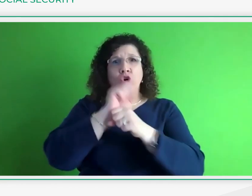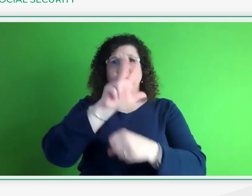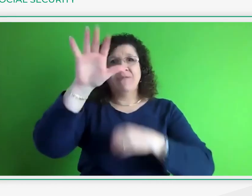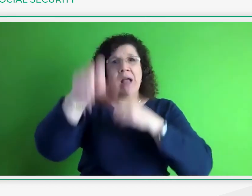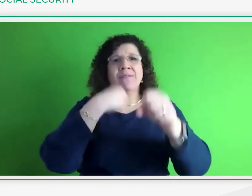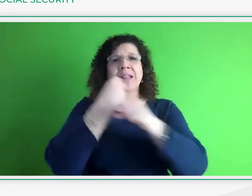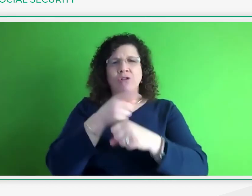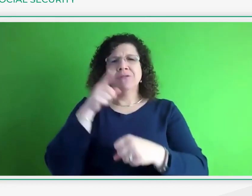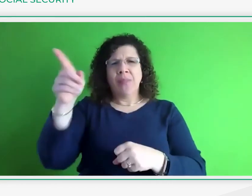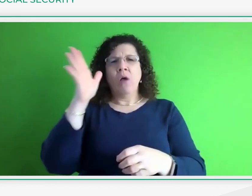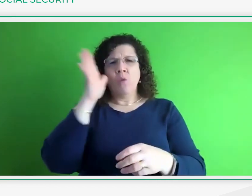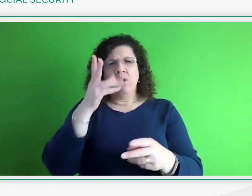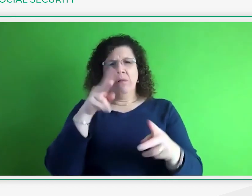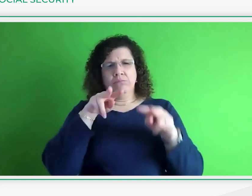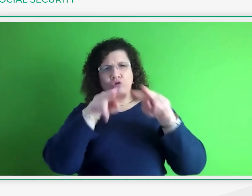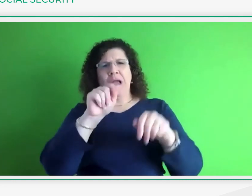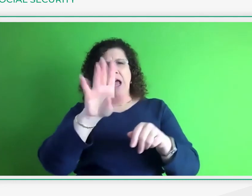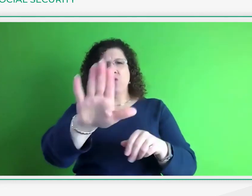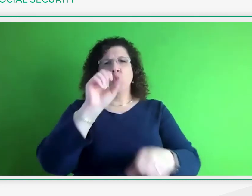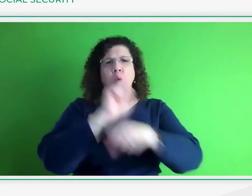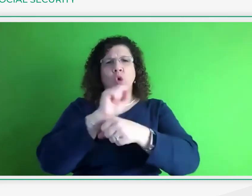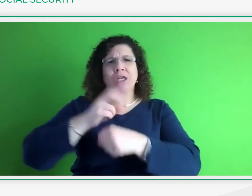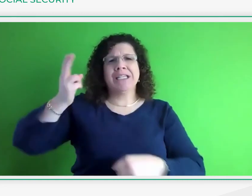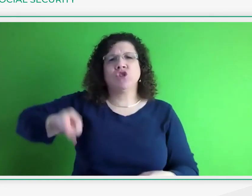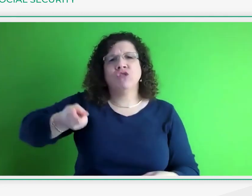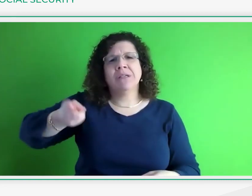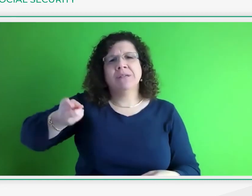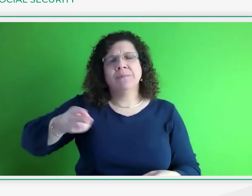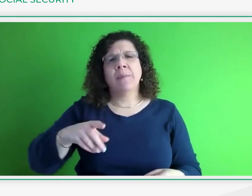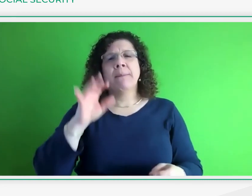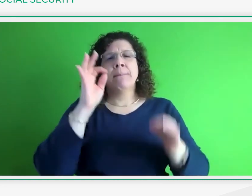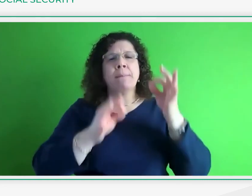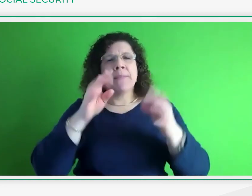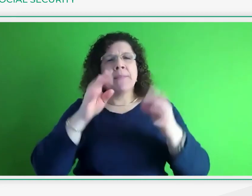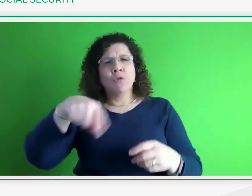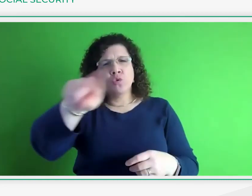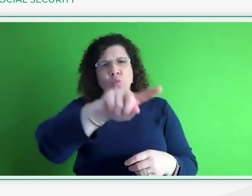If you have not worked 35 years, then they're going to look at your work history, the total